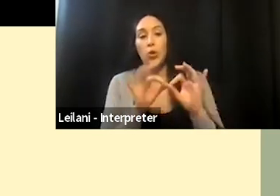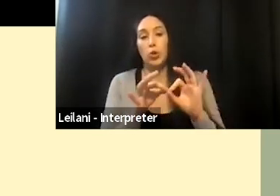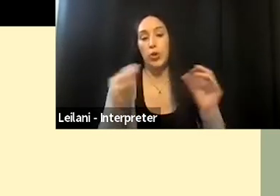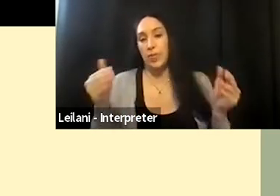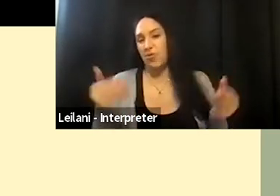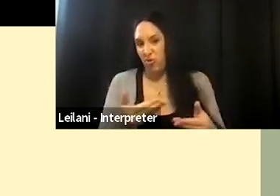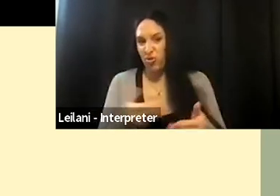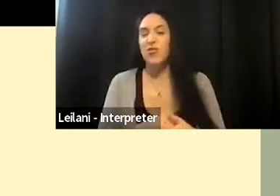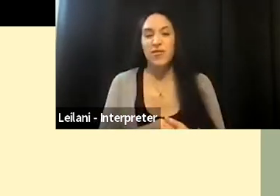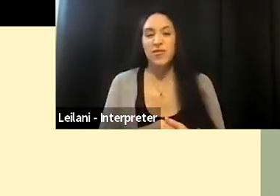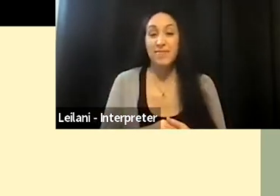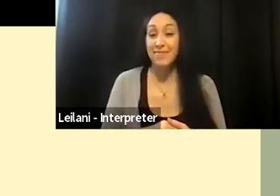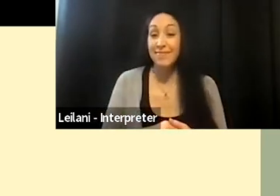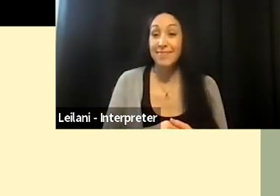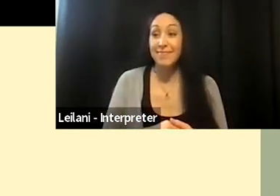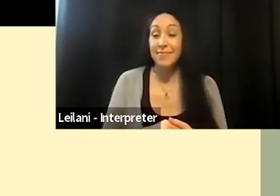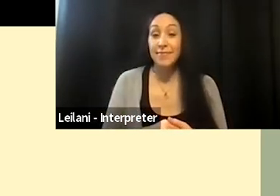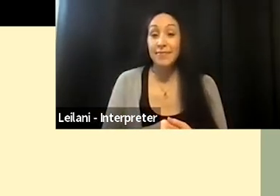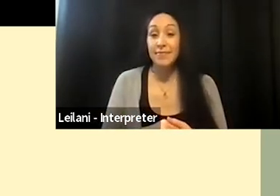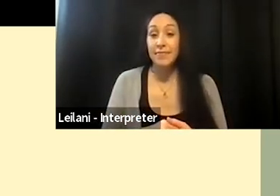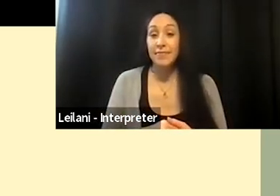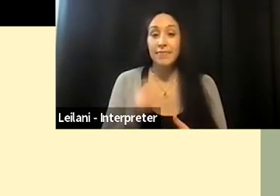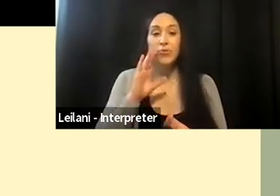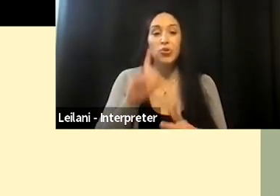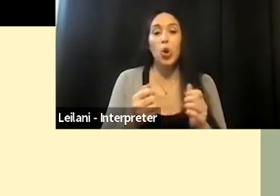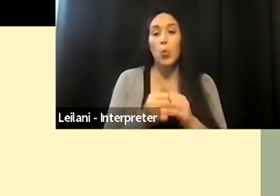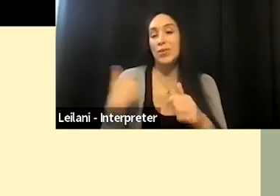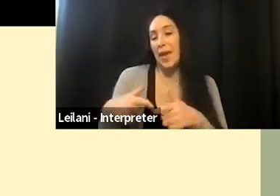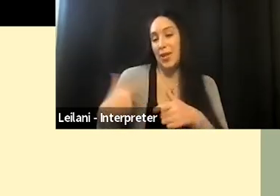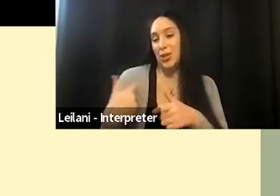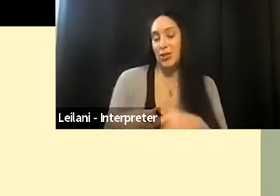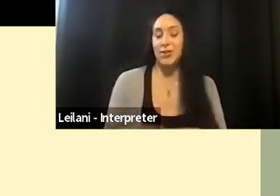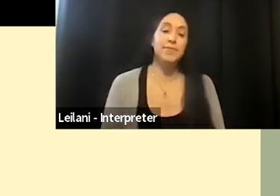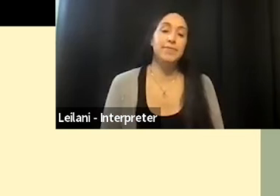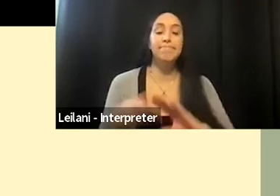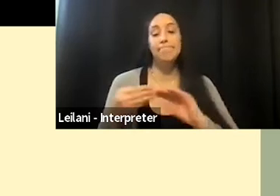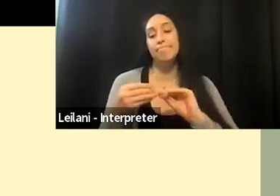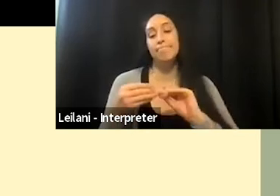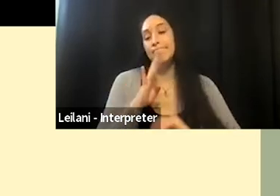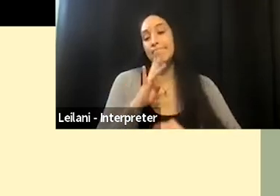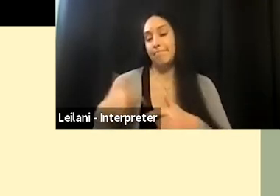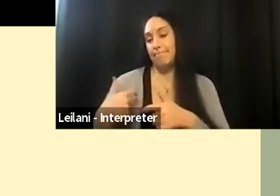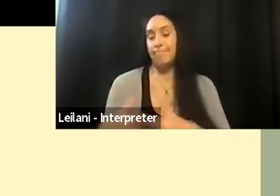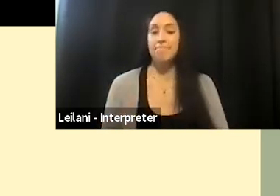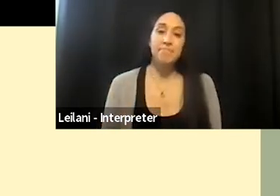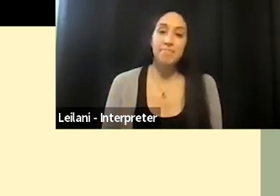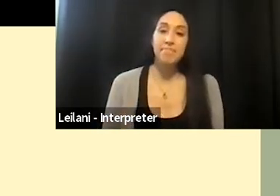and I'll start with Spanish, that's it. (woman speaking Spanish)